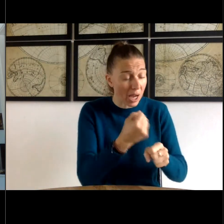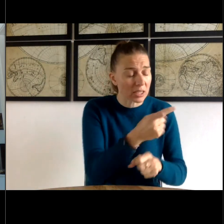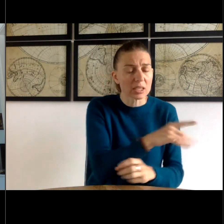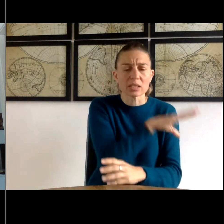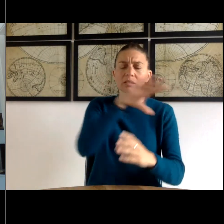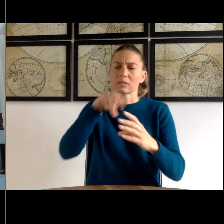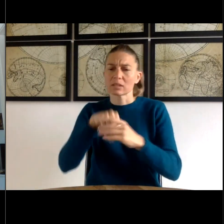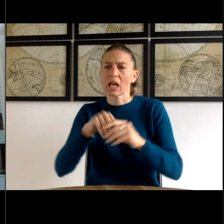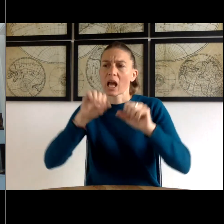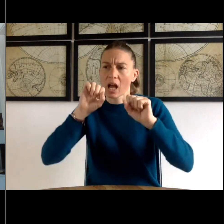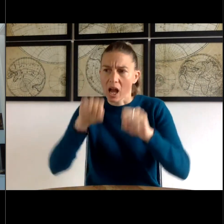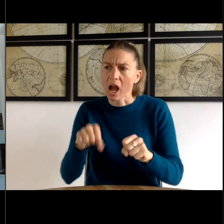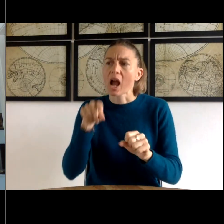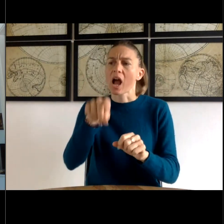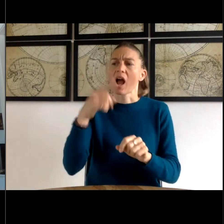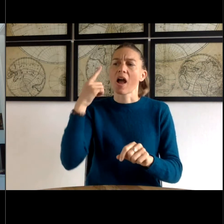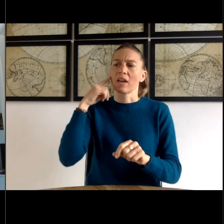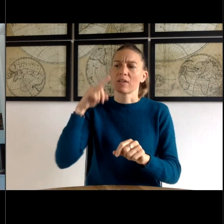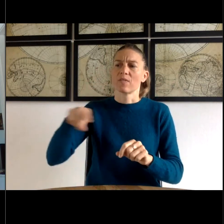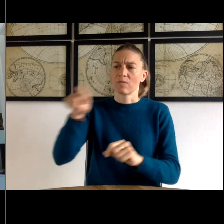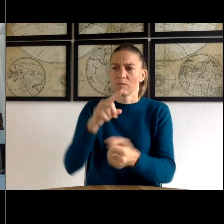An overview of a collaborative approach.